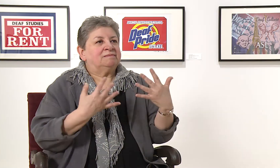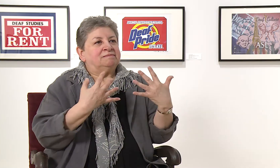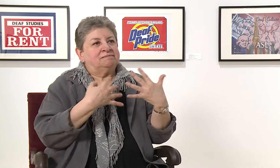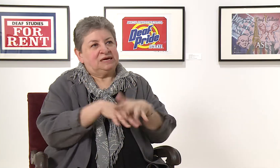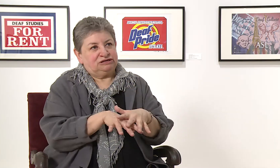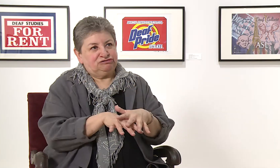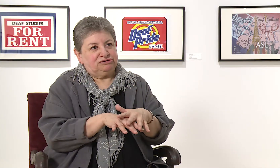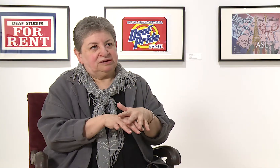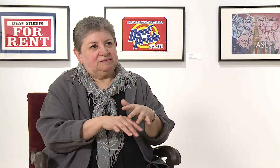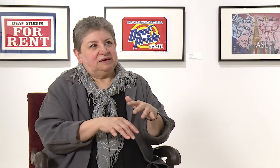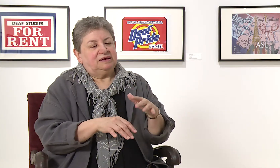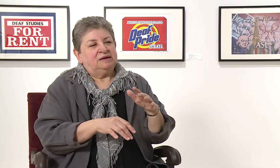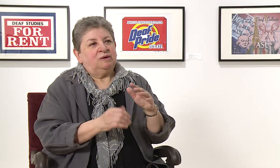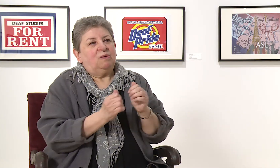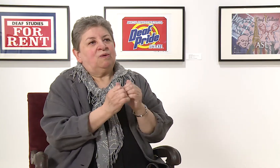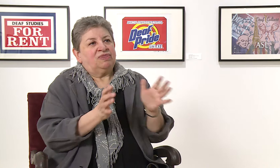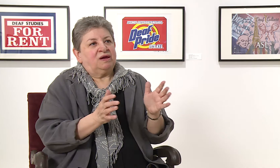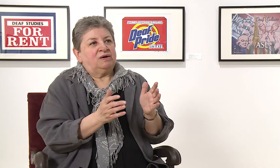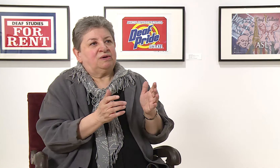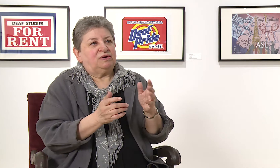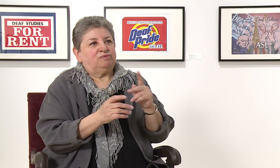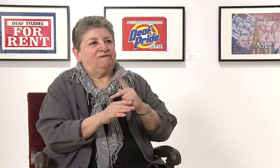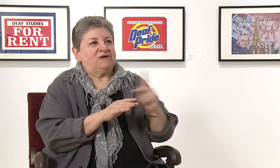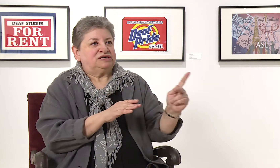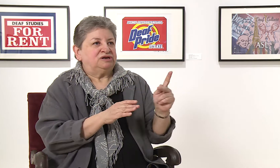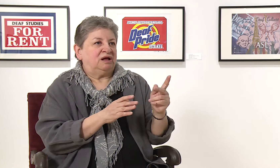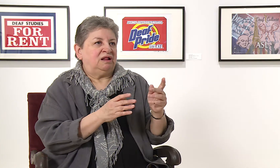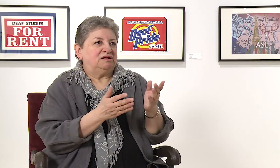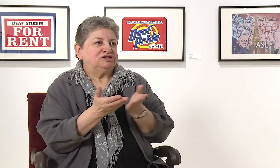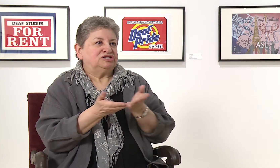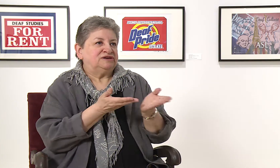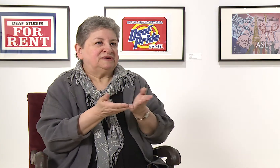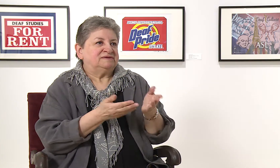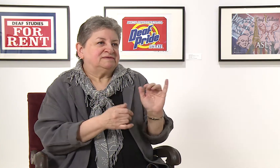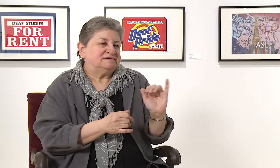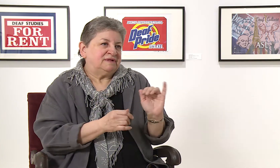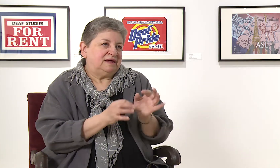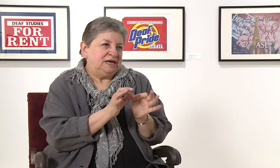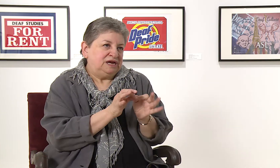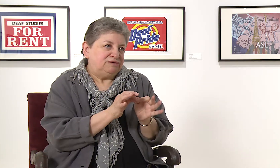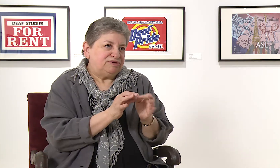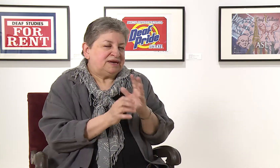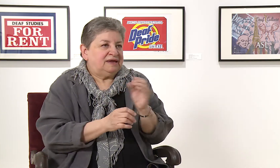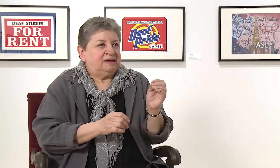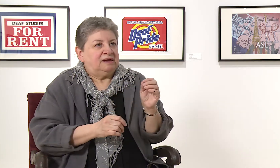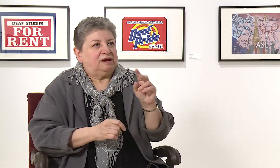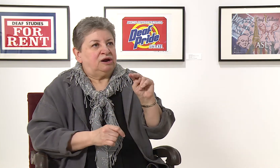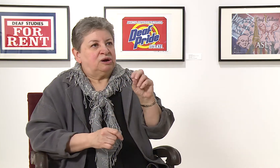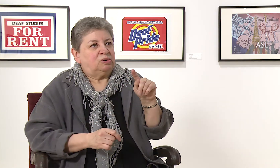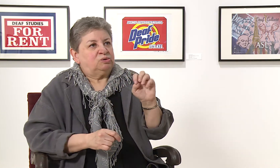I attended several public schools. which was a mainstreamed environment without any professional access services